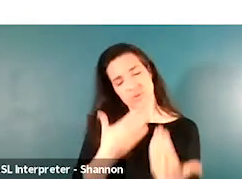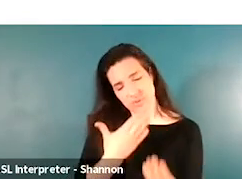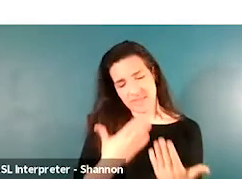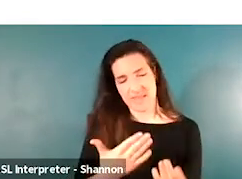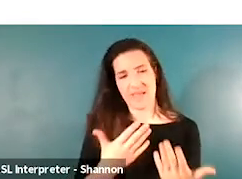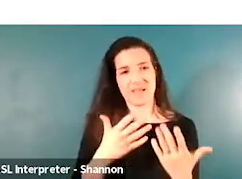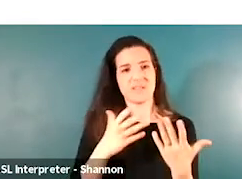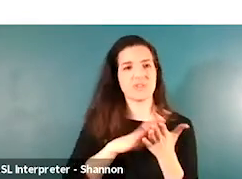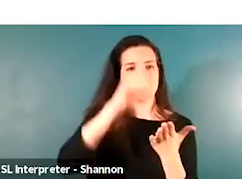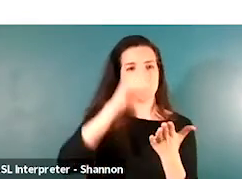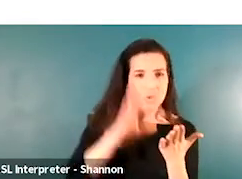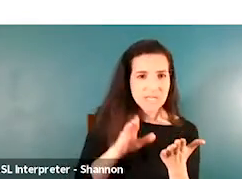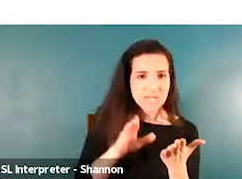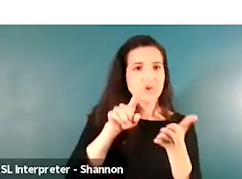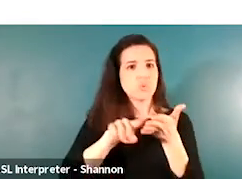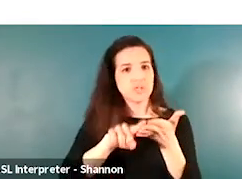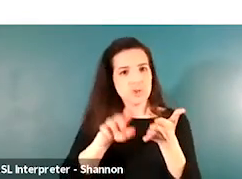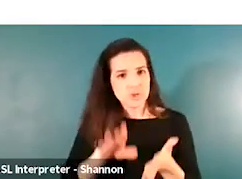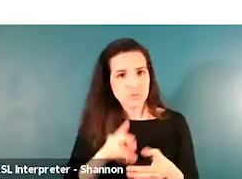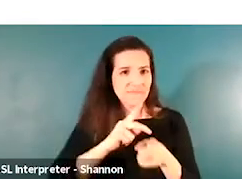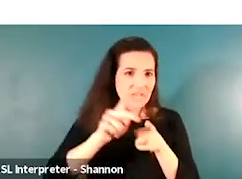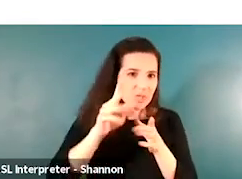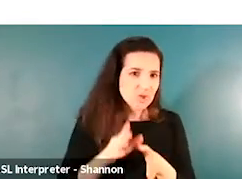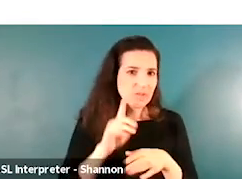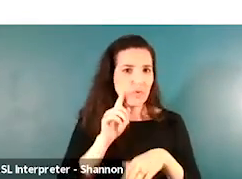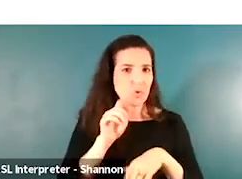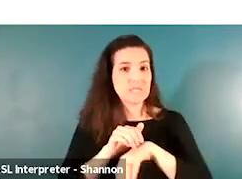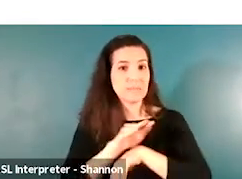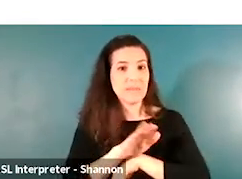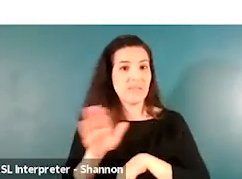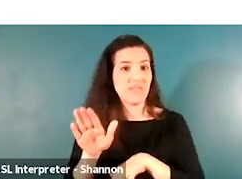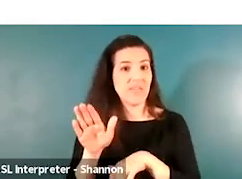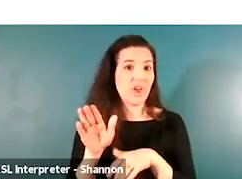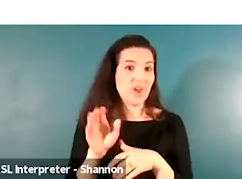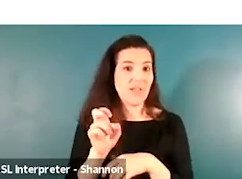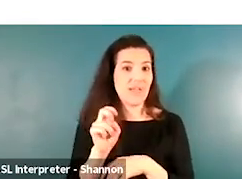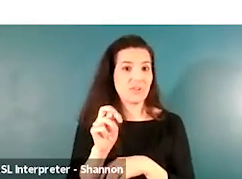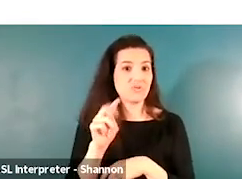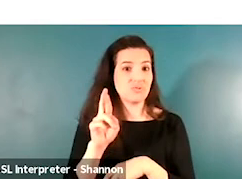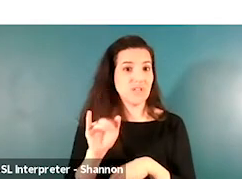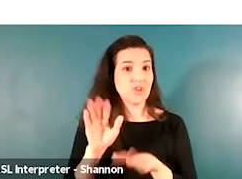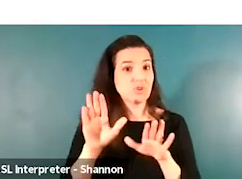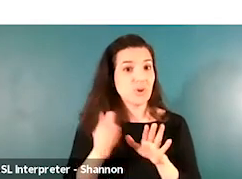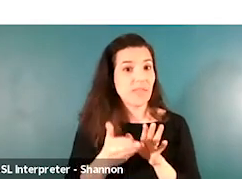for submitting the entry. The great thing was that the entries with these Lightning